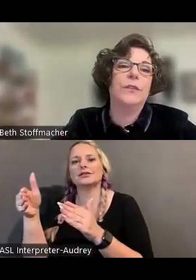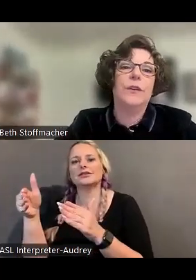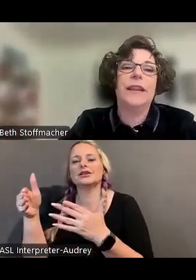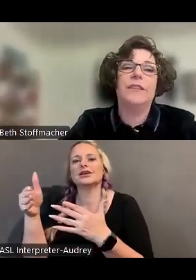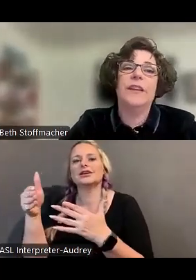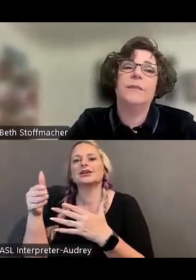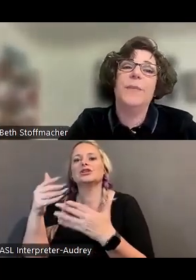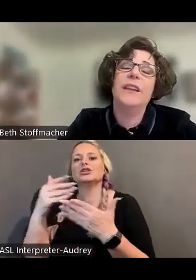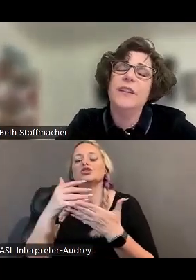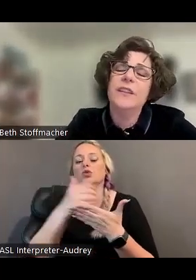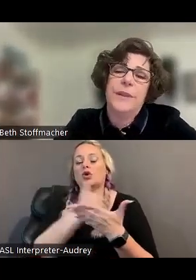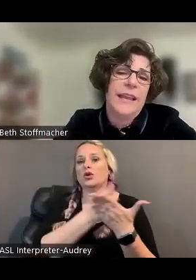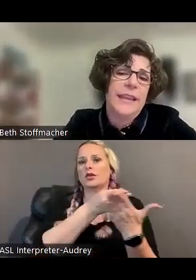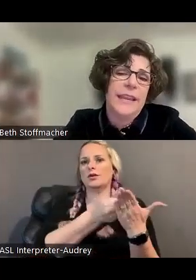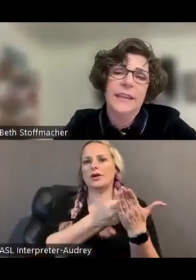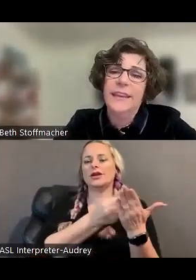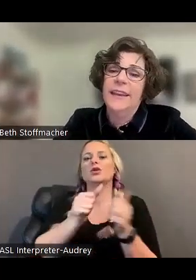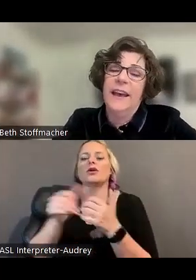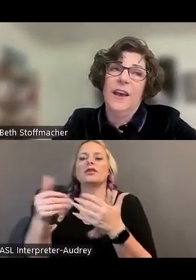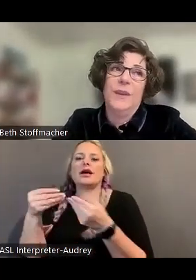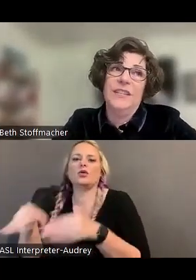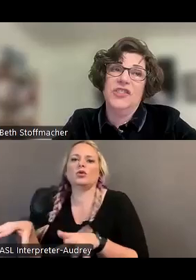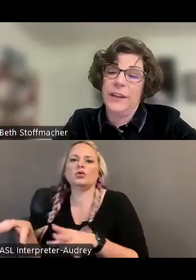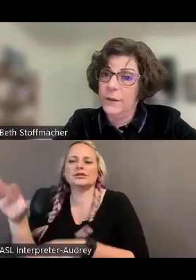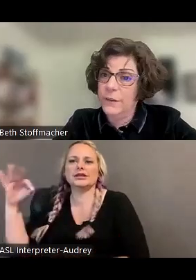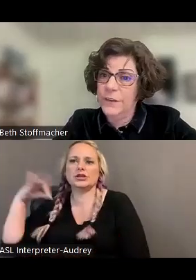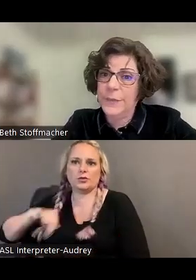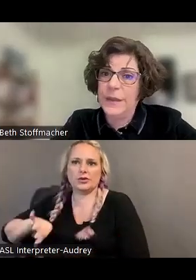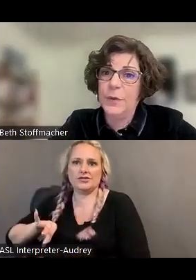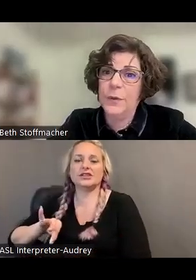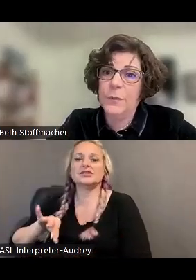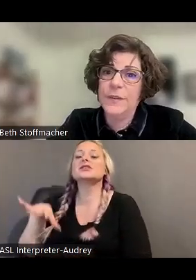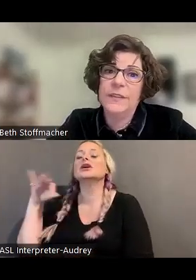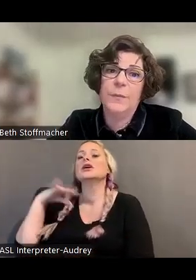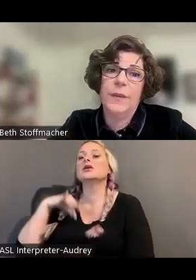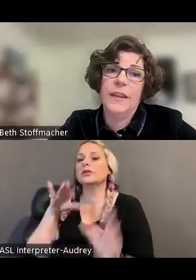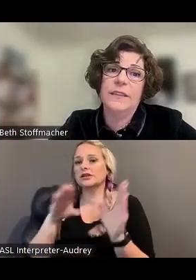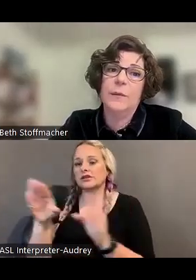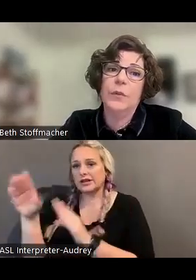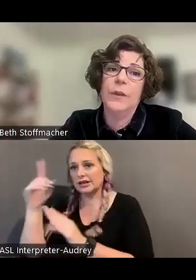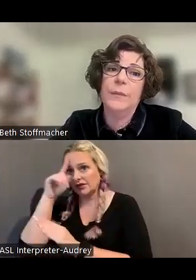their benefits. Benefits planning in general for people with disabilities and employment